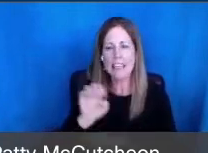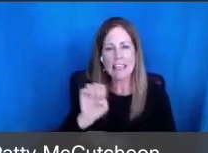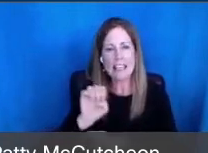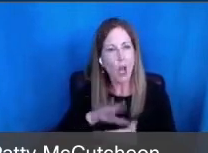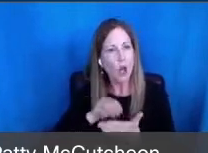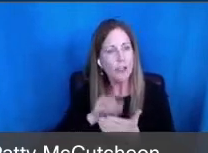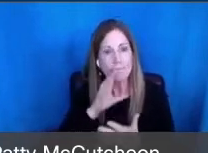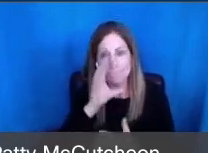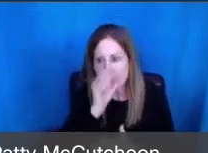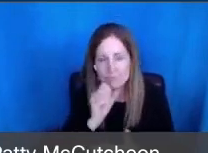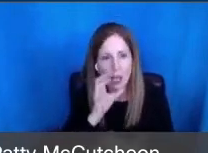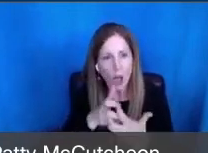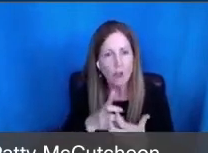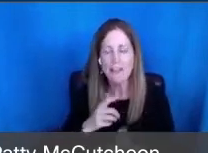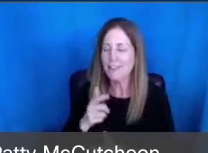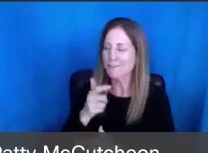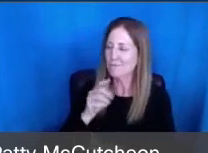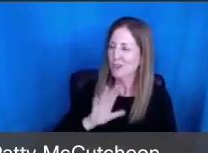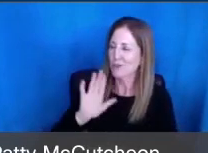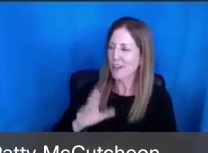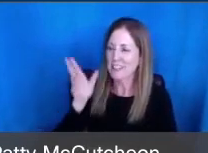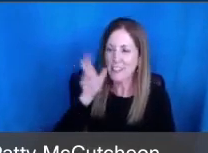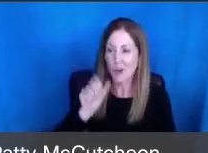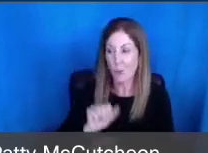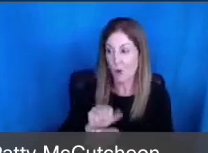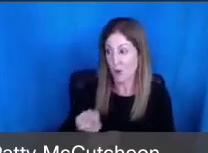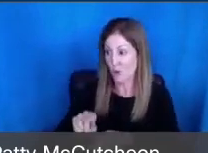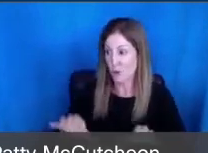to hear the work that you're doing to make sure that that learning is equally engaging for...